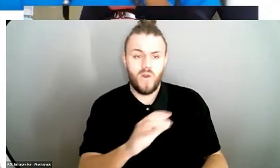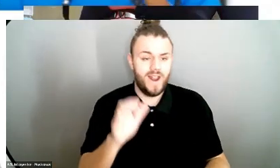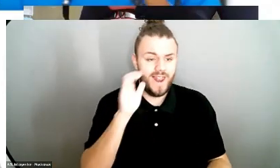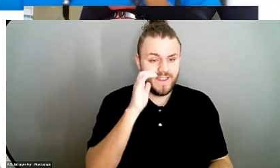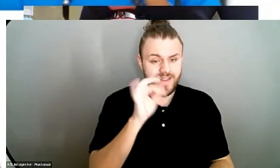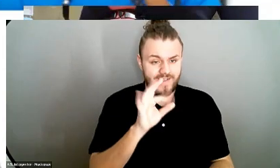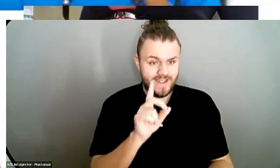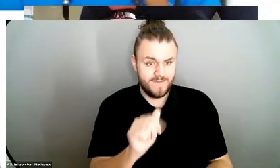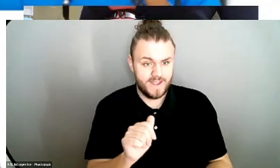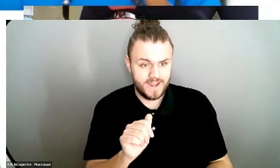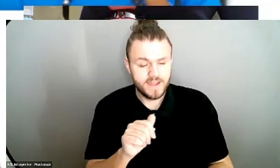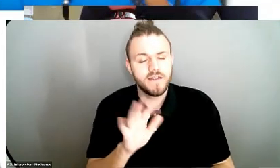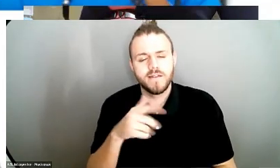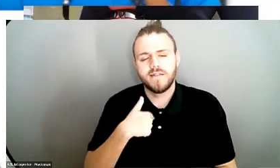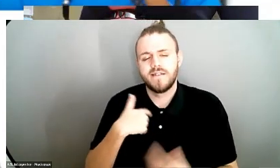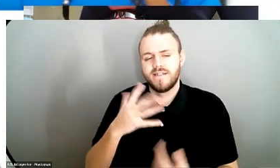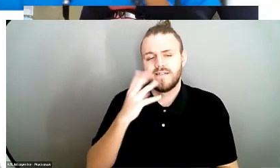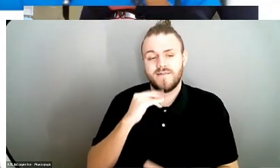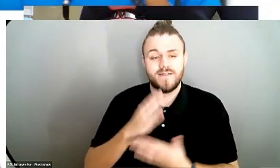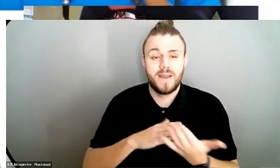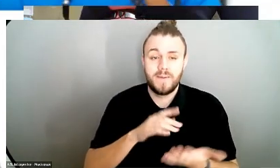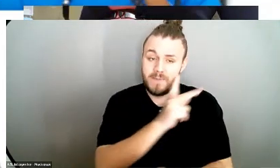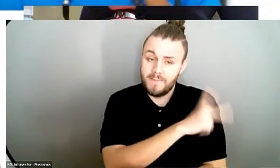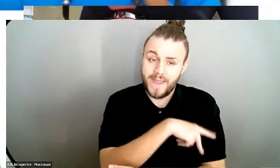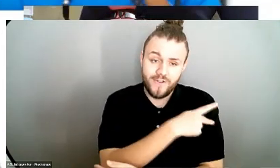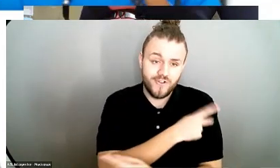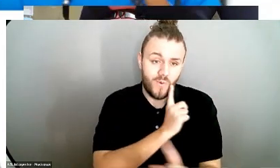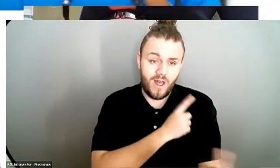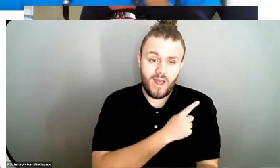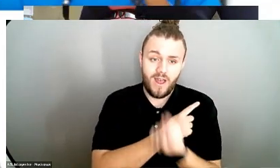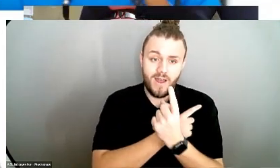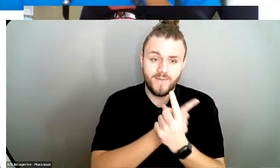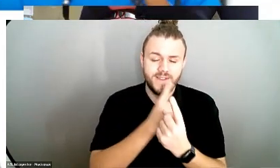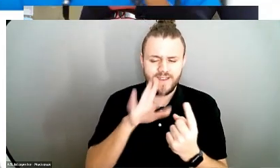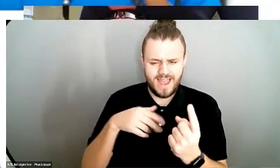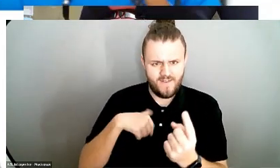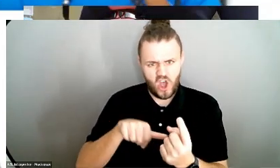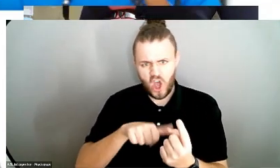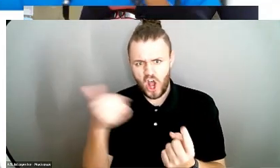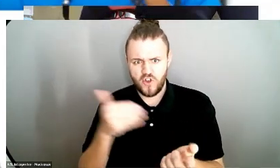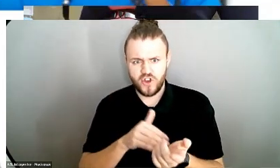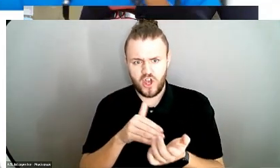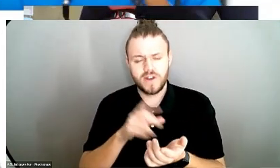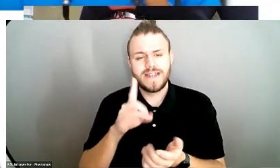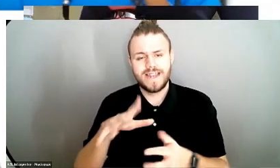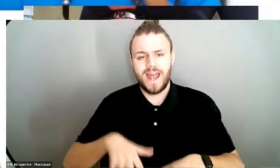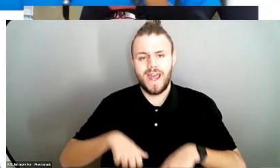I've had patients come to me and say they had a provider who did a hysterectomy on them and